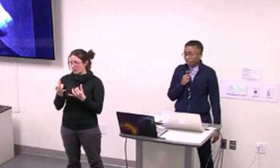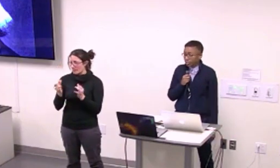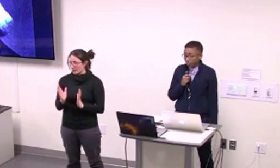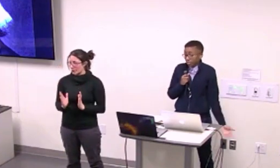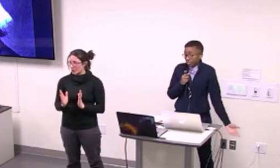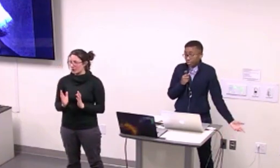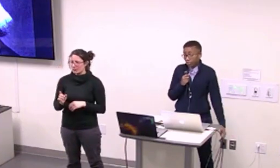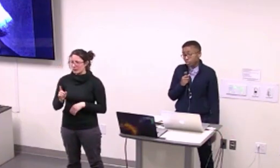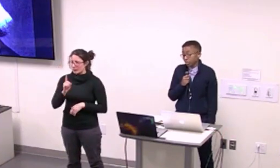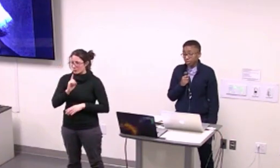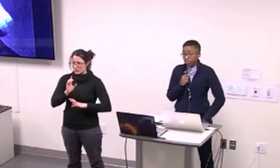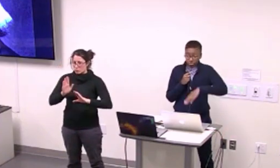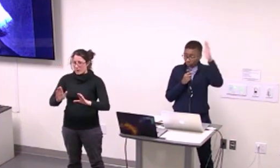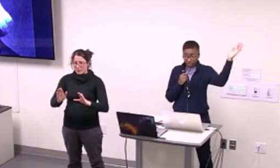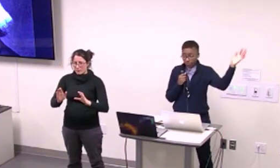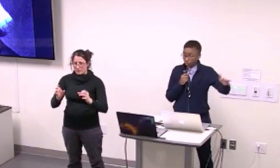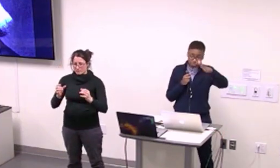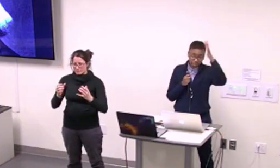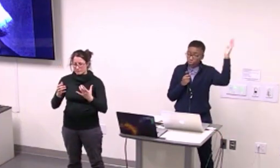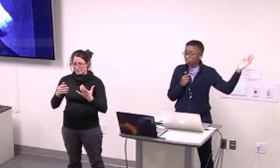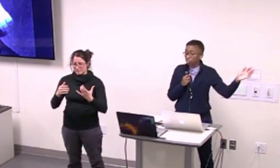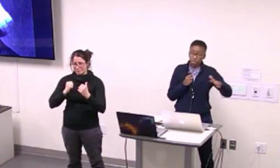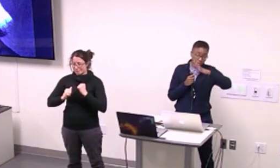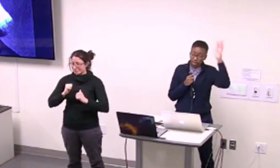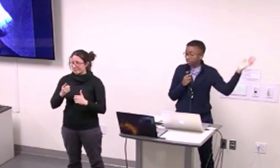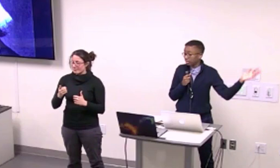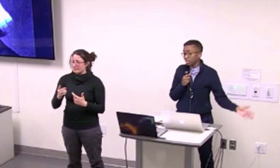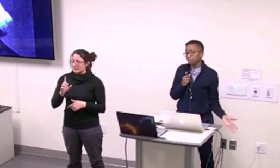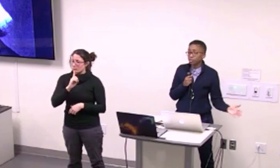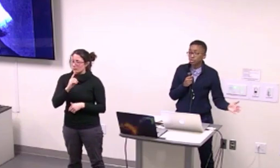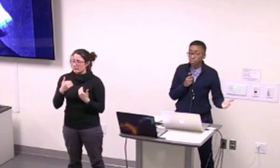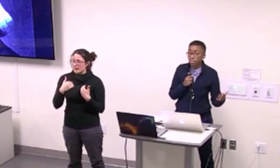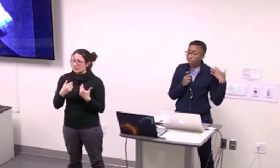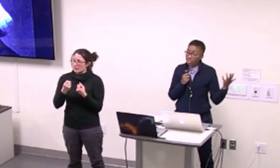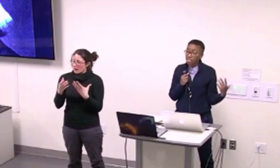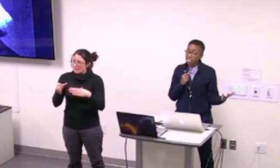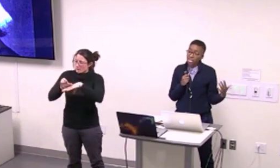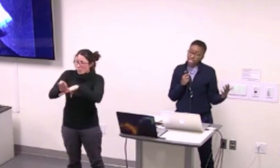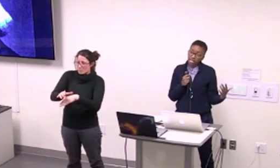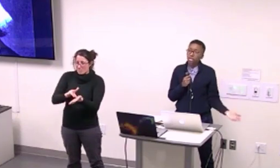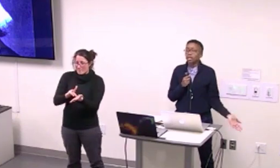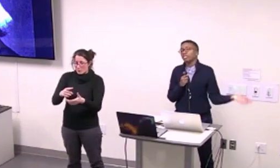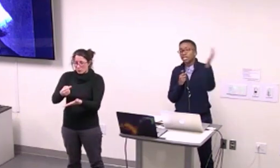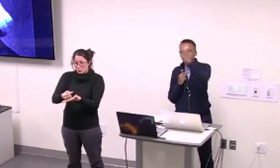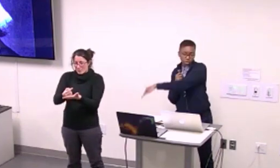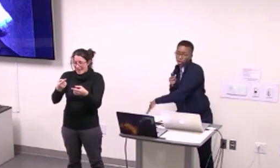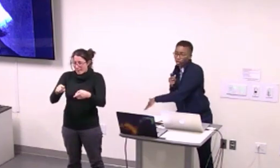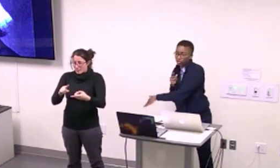He was forced medical, had forced medical treatment. A lot of things happened to him in that setting. And then he was charged, right?